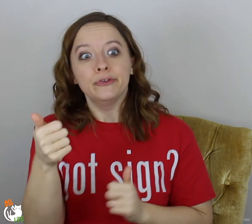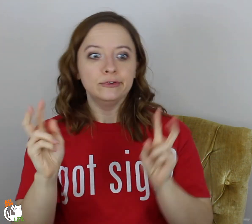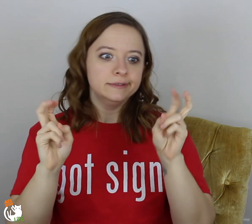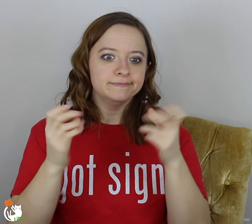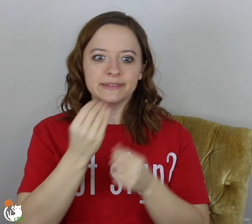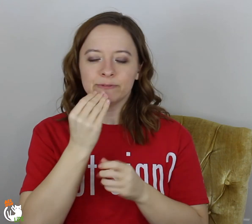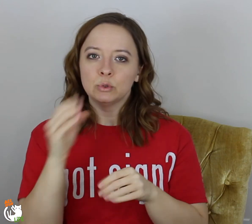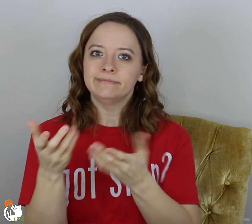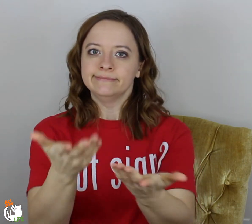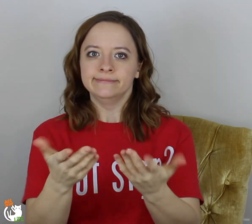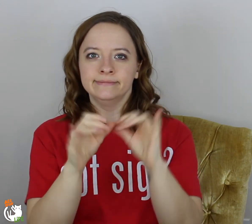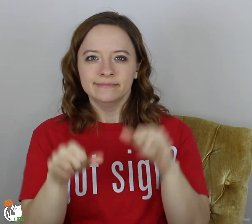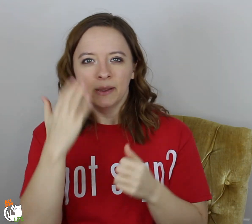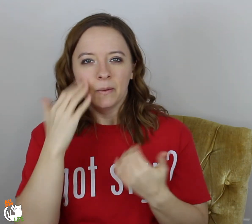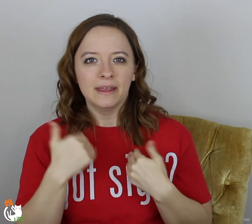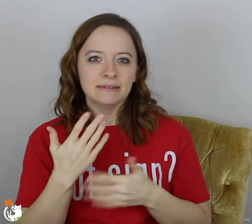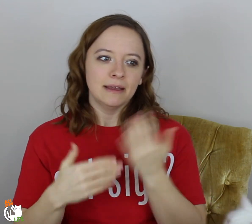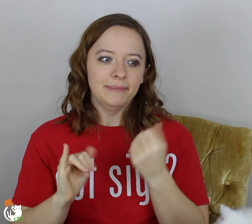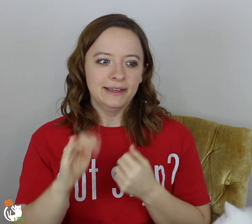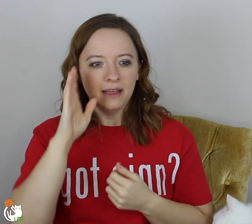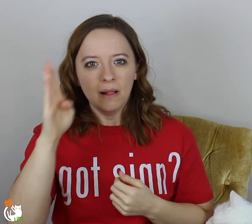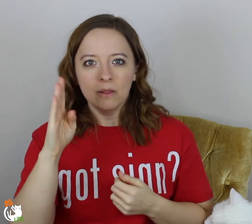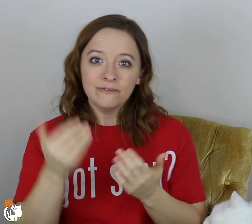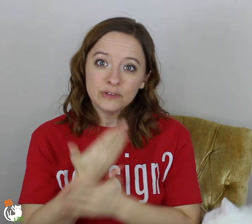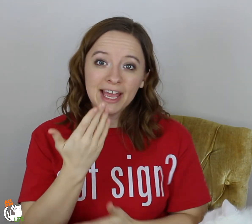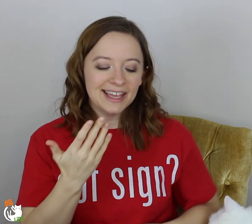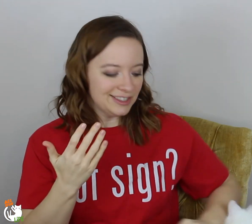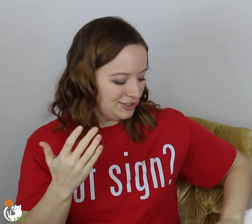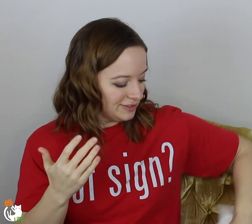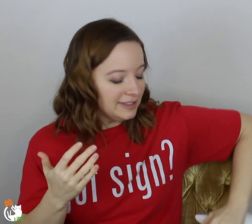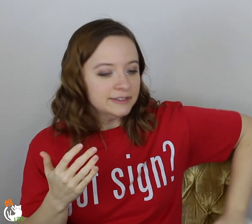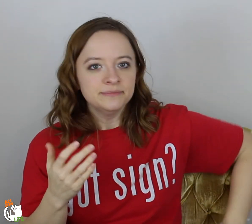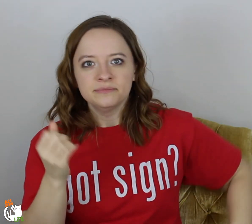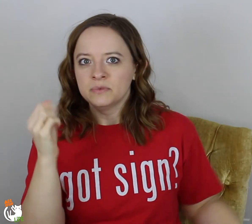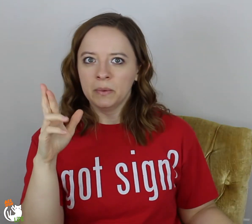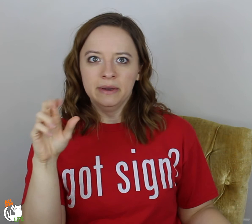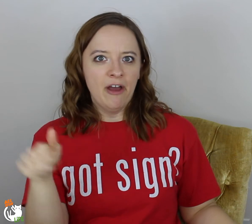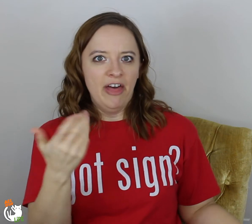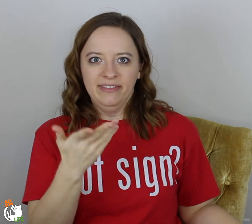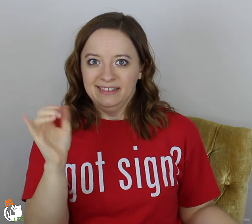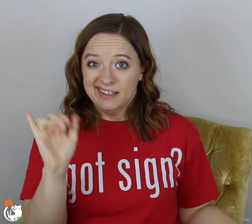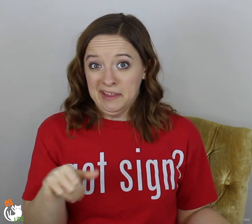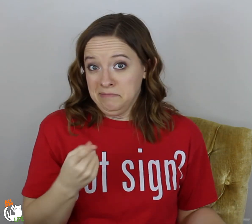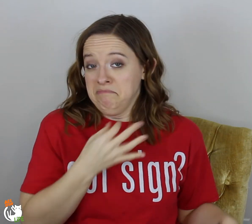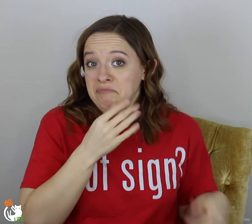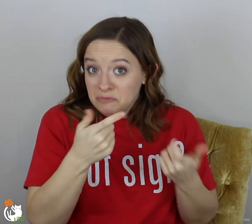If you've tried other food delivery services like I think there's Hello Fresh or other things like that?